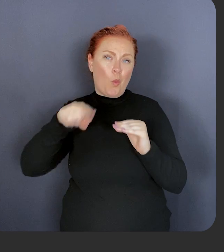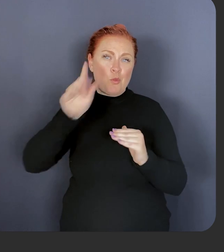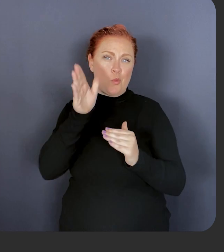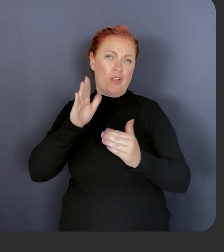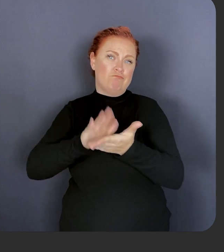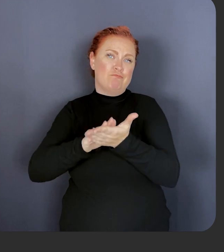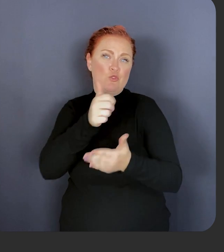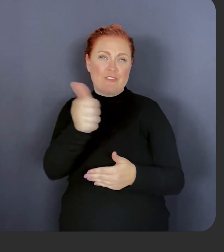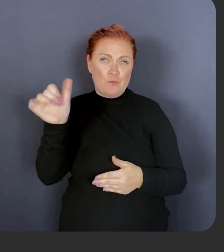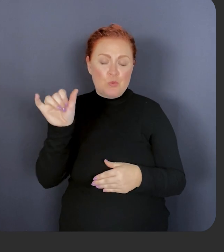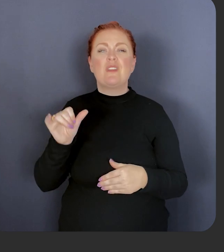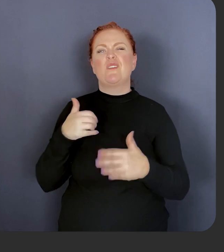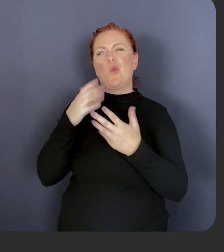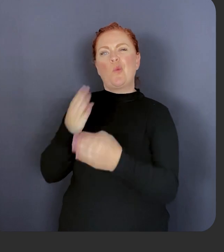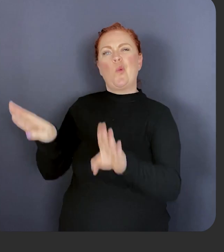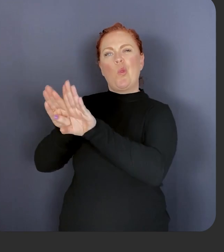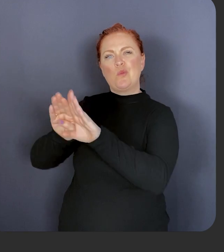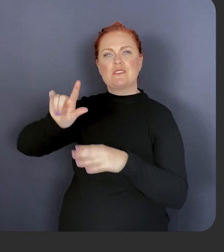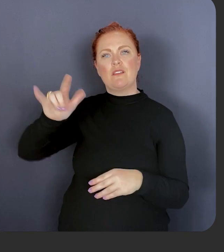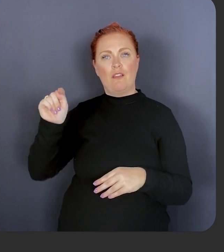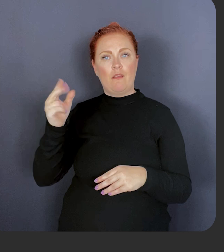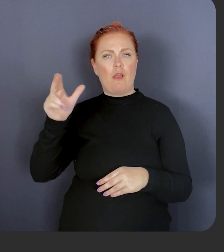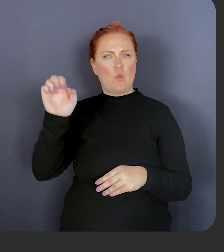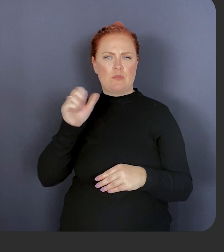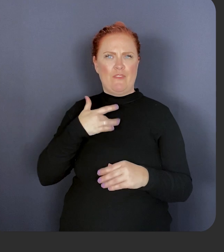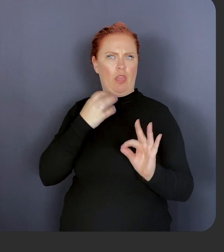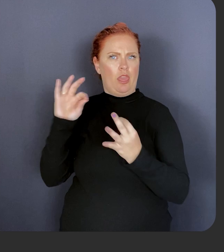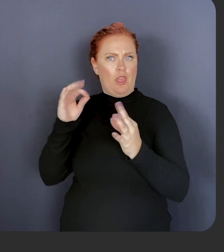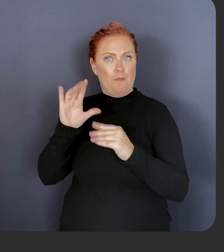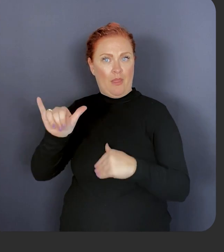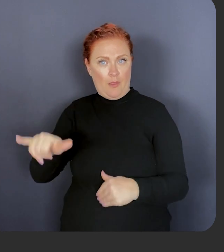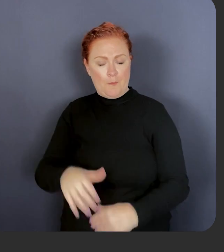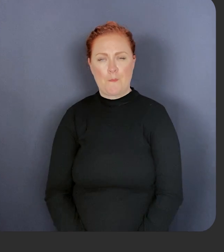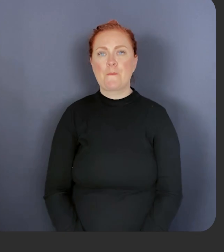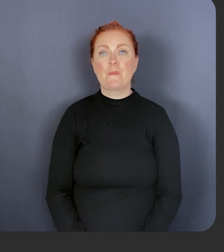And I'm going to exit out of Lighthouse just so that we're not too distracted by that.